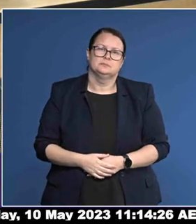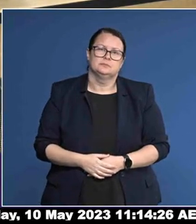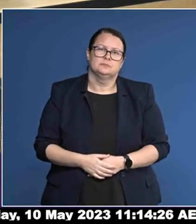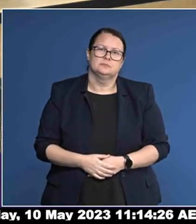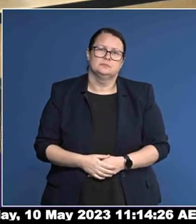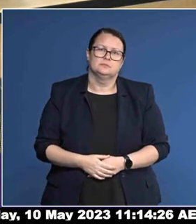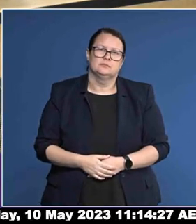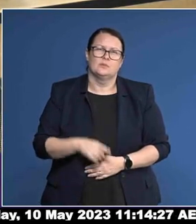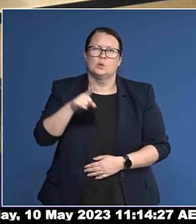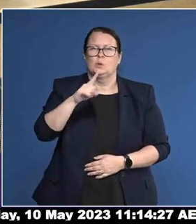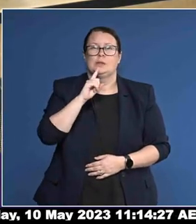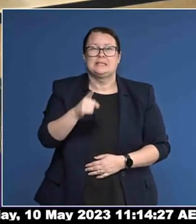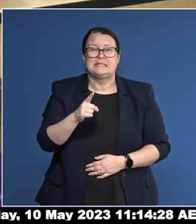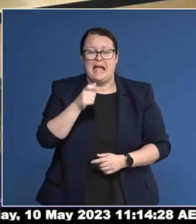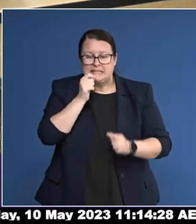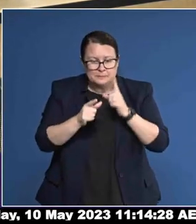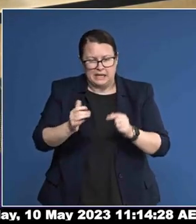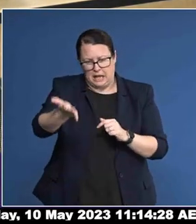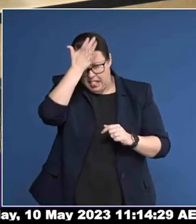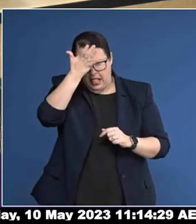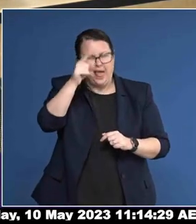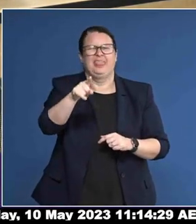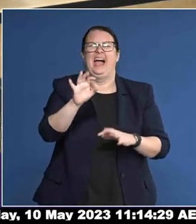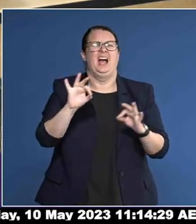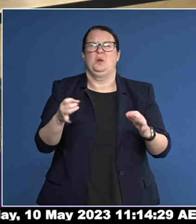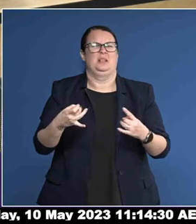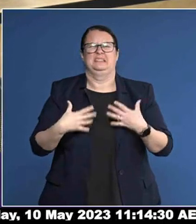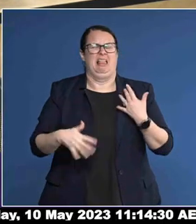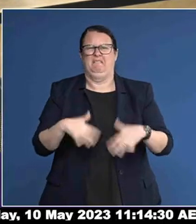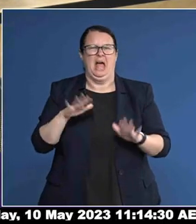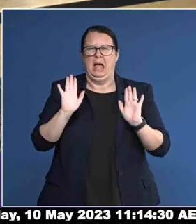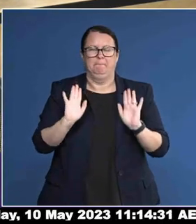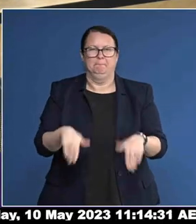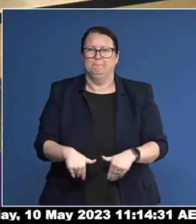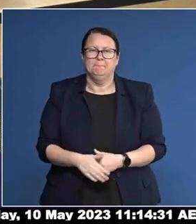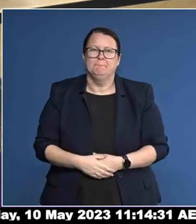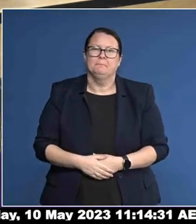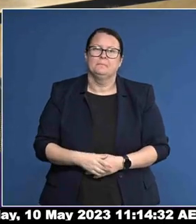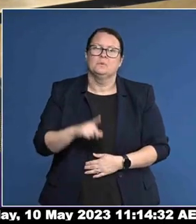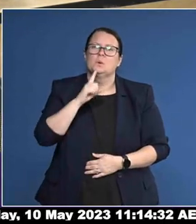self-harming behaviours - the hitting the head with the palm - and you say it's likely the result of disability?